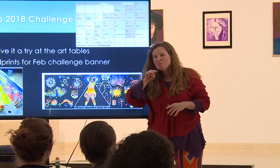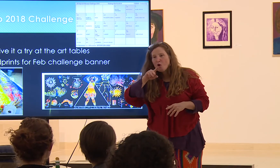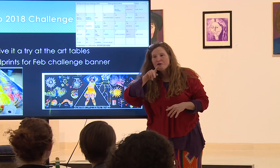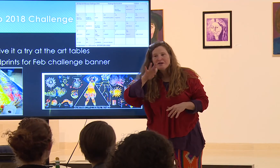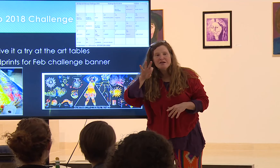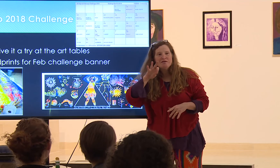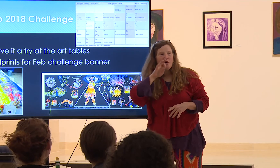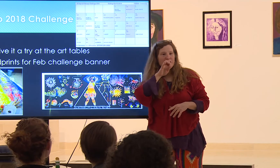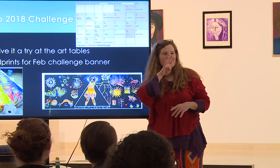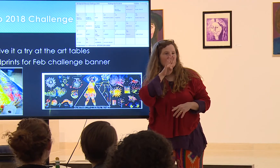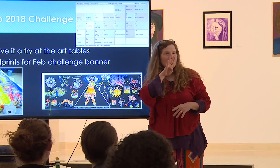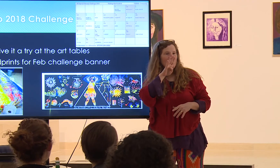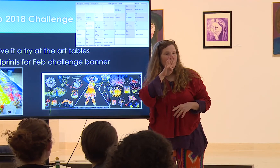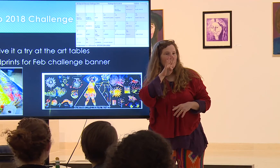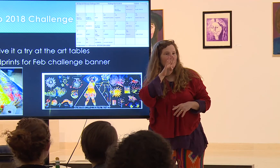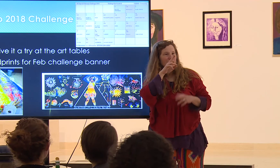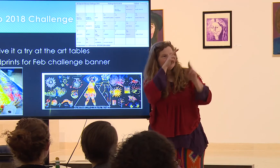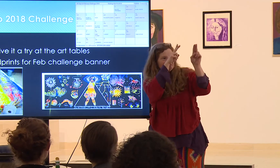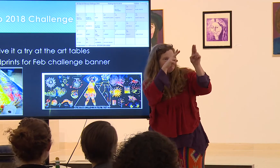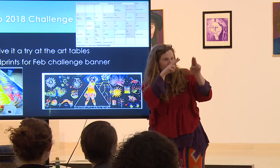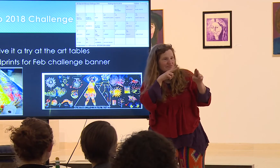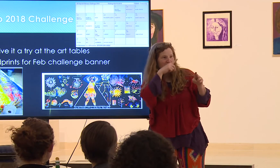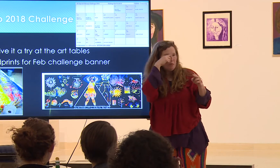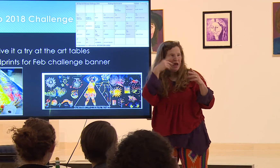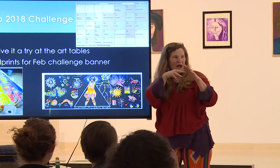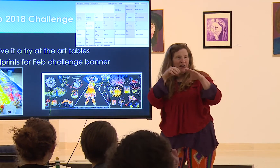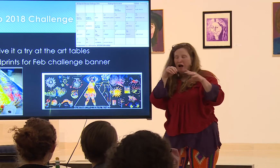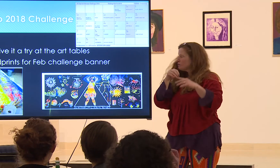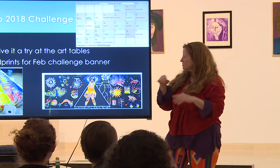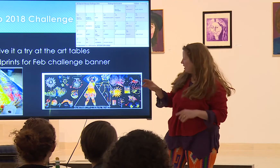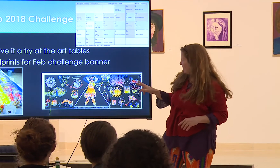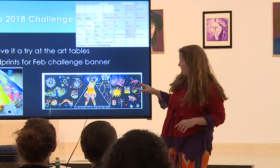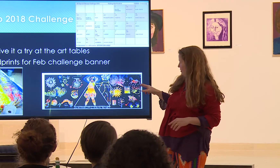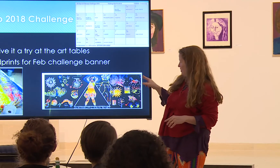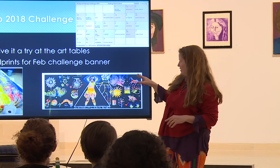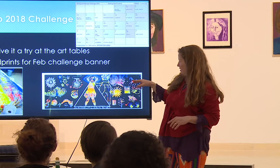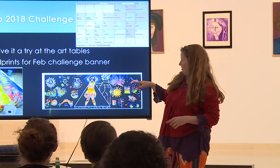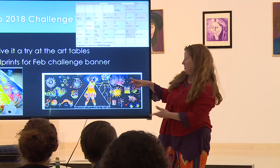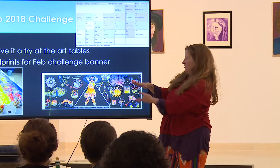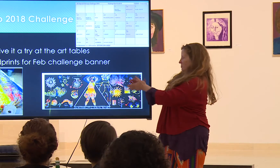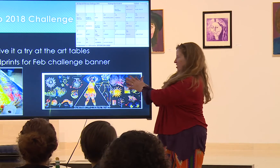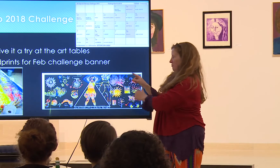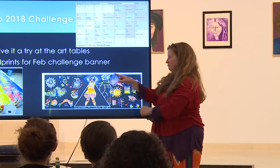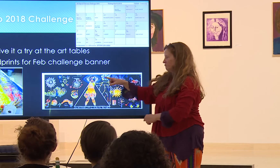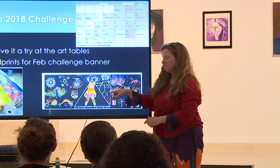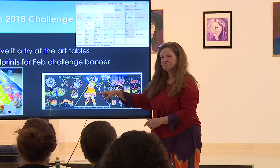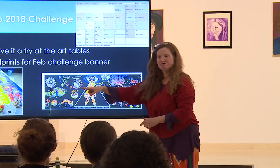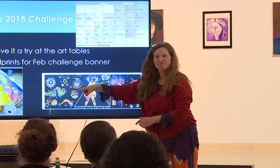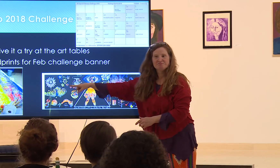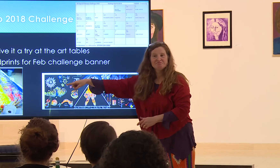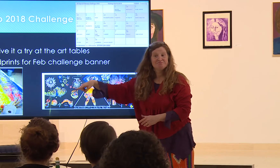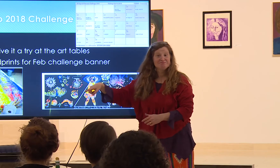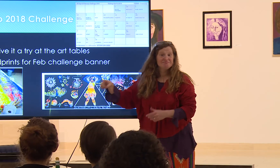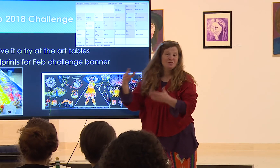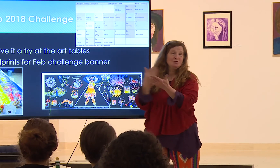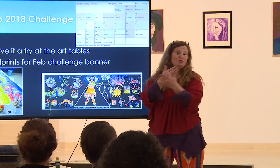We've got the reception, but also, we're going to be completing this mural, and you can see that as well.